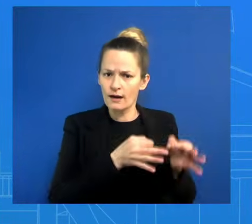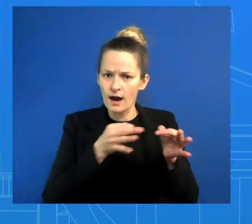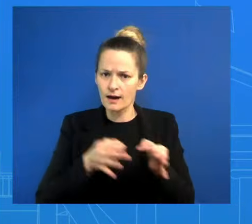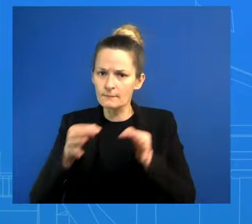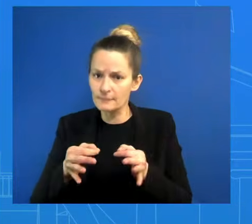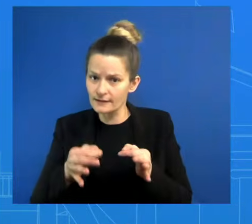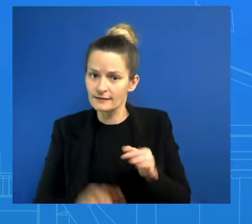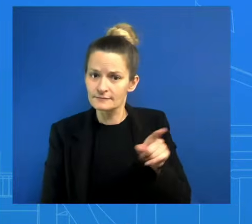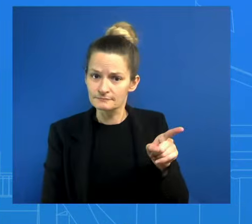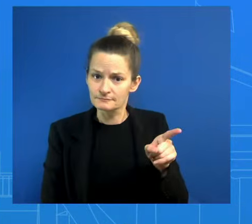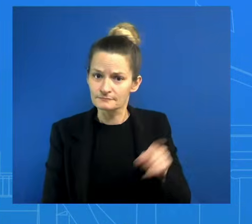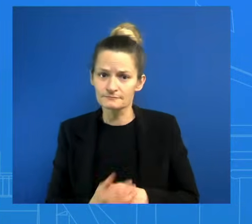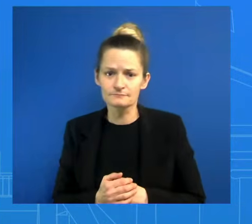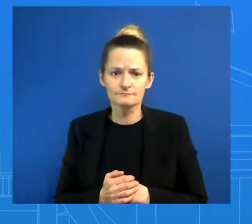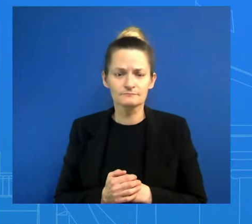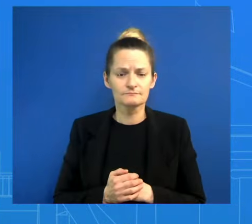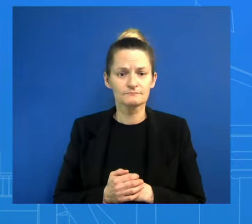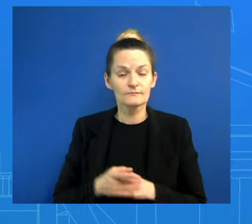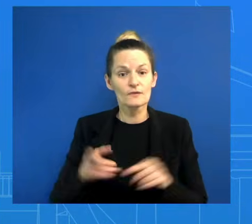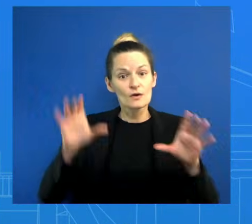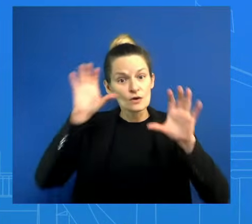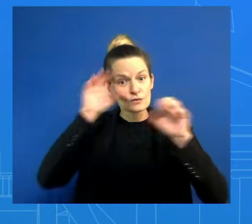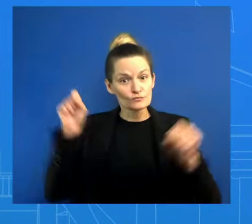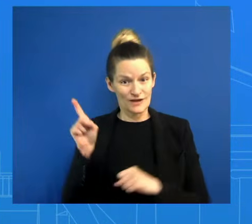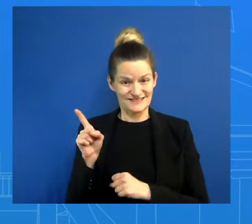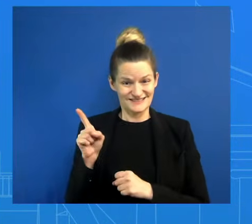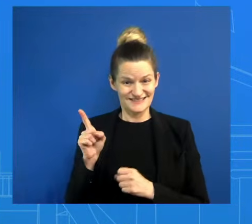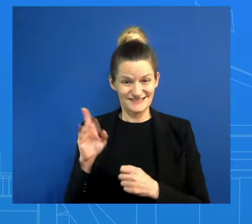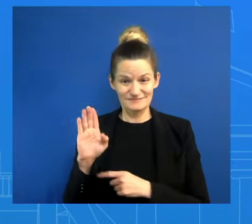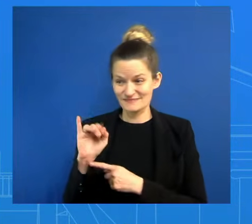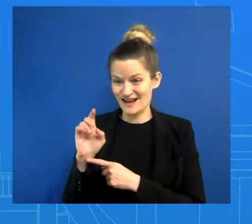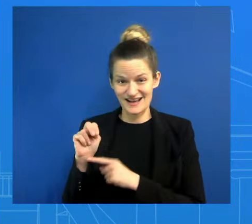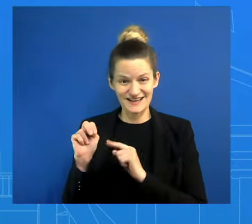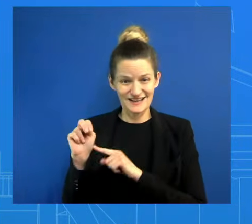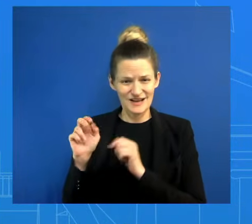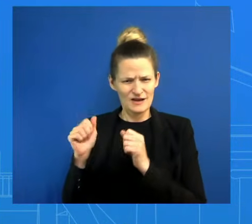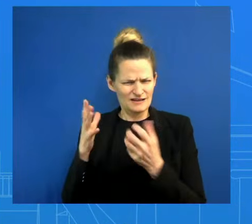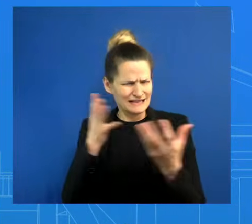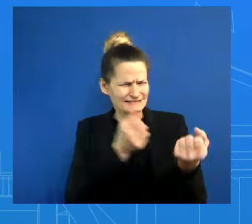thanks to the American Rescue Plan. And yesterday, President Biden kept his promise